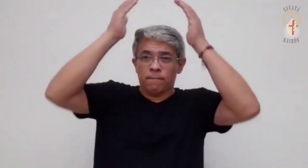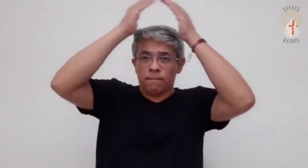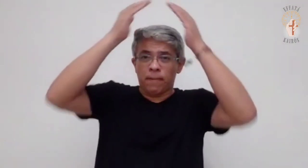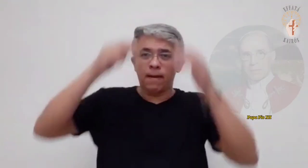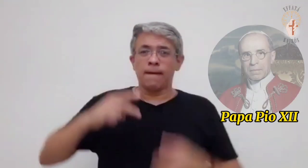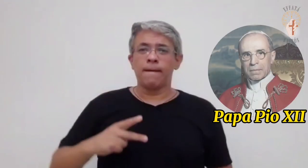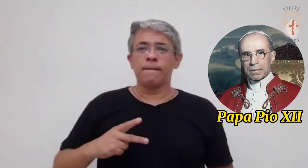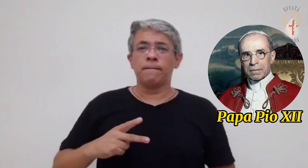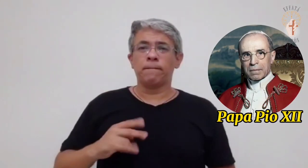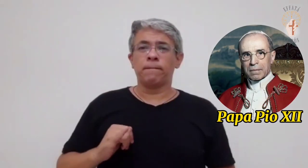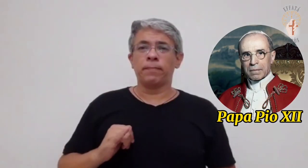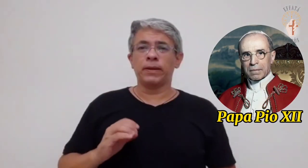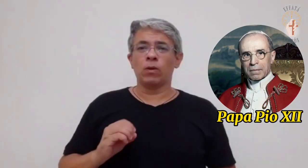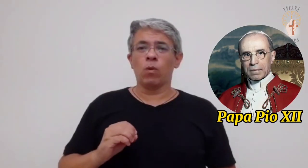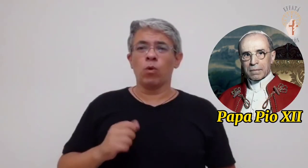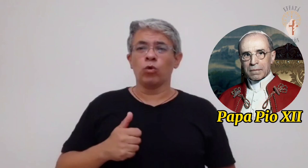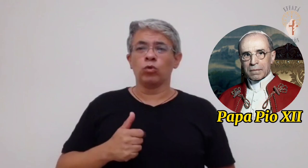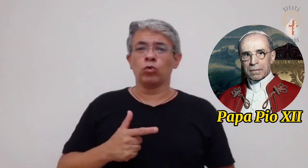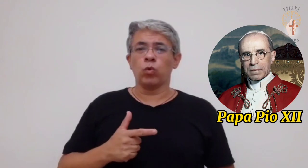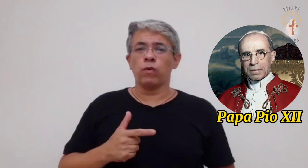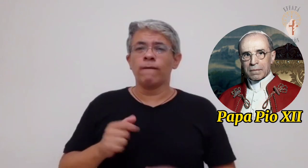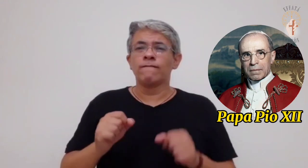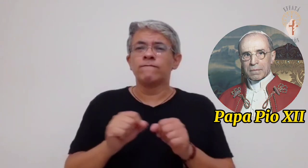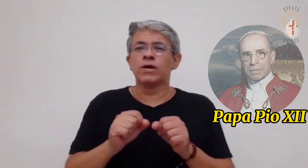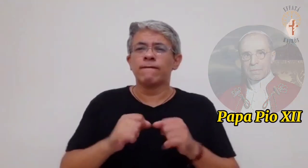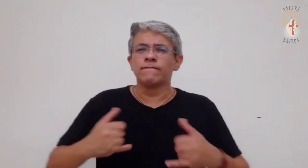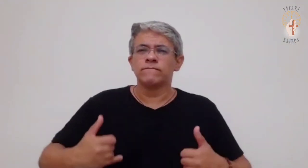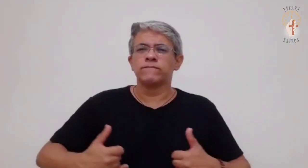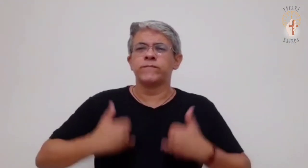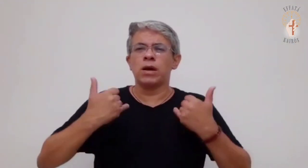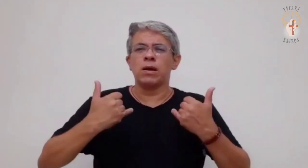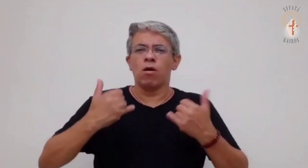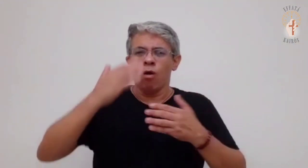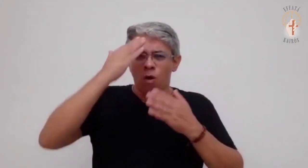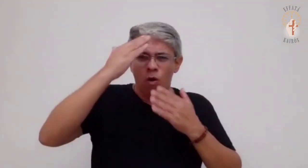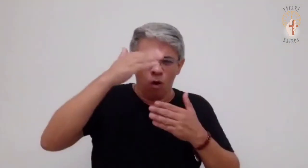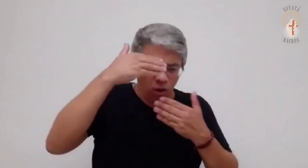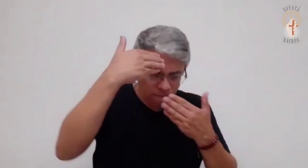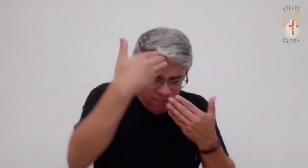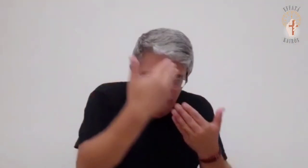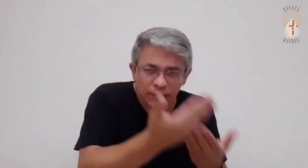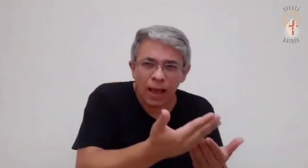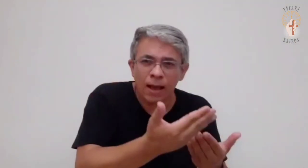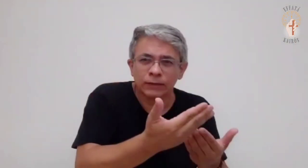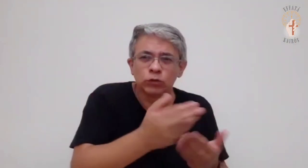Pope Pius XII instituted a second party in honor of him,